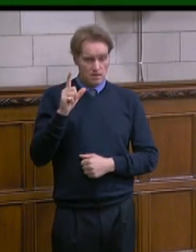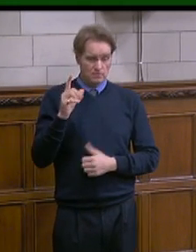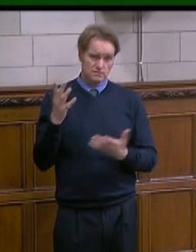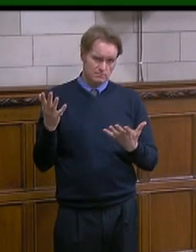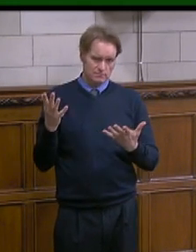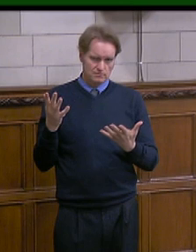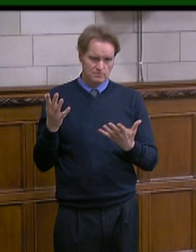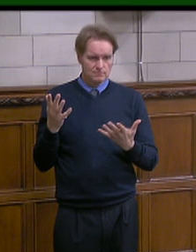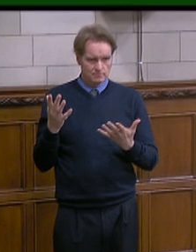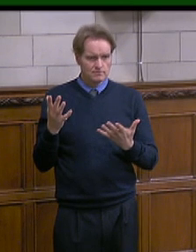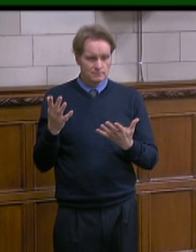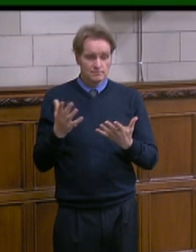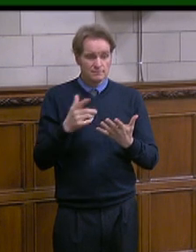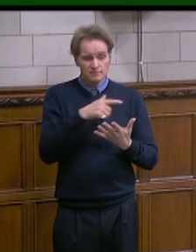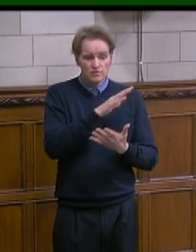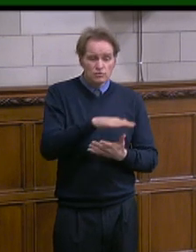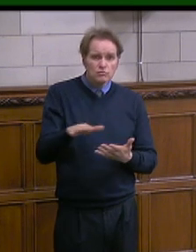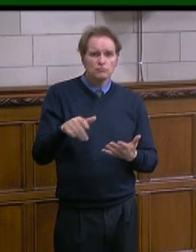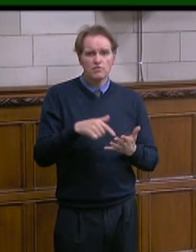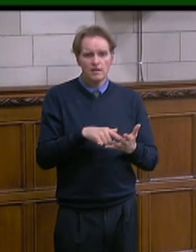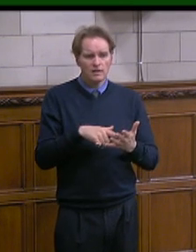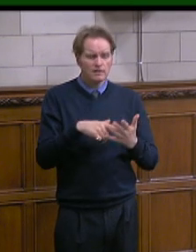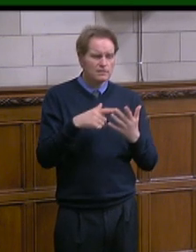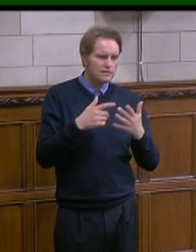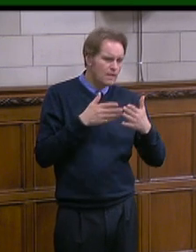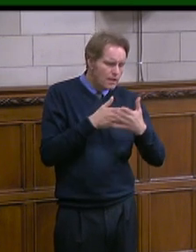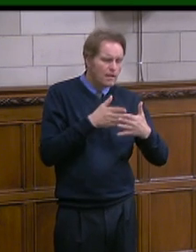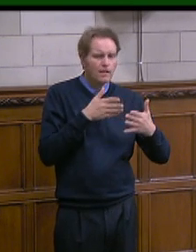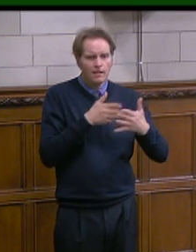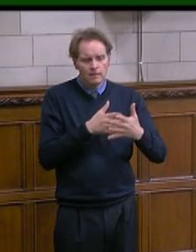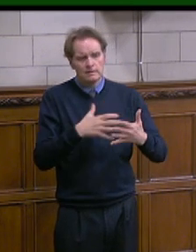league table-obsessed, data-obsessed, exam-filled, narrow, fear-driven schooling and curriculum